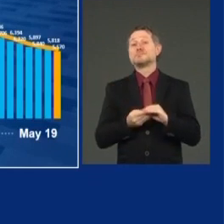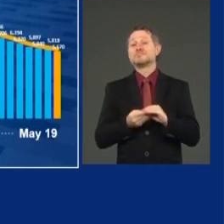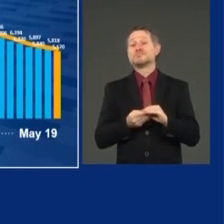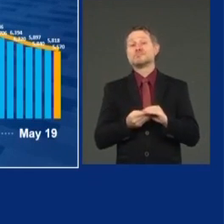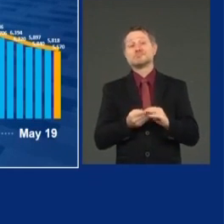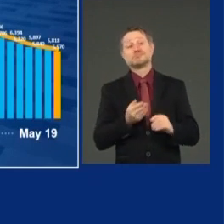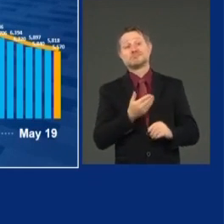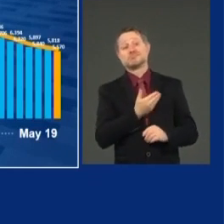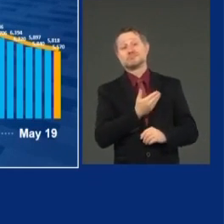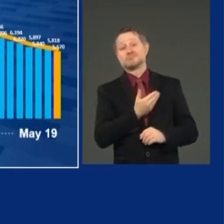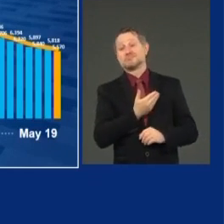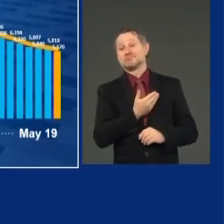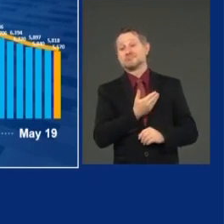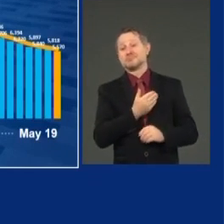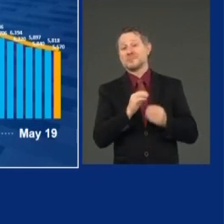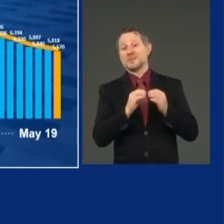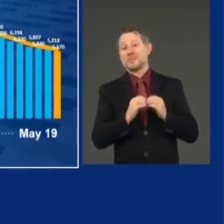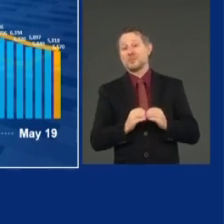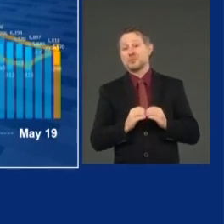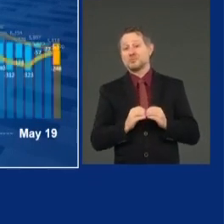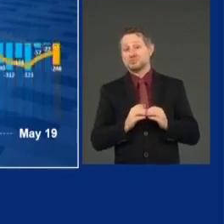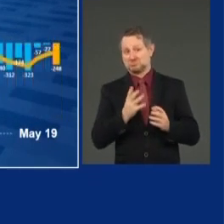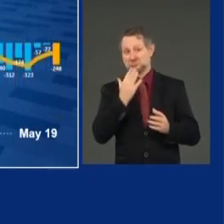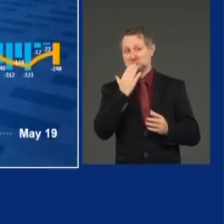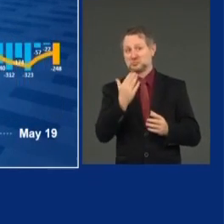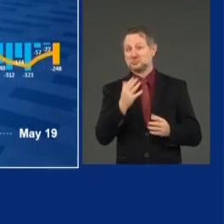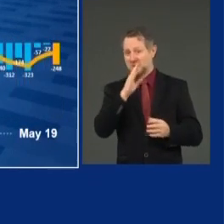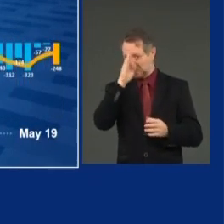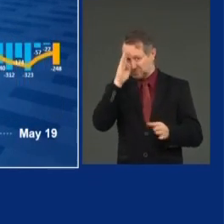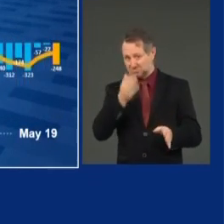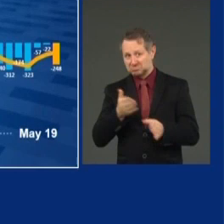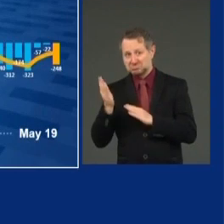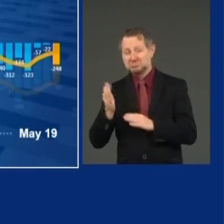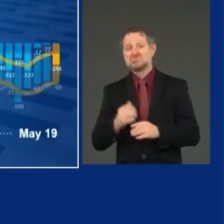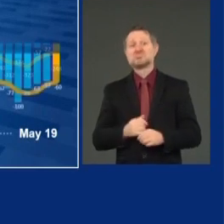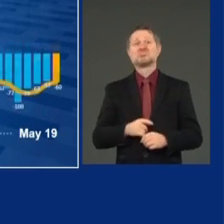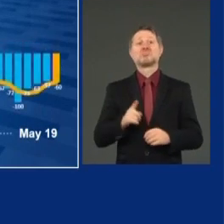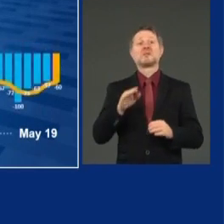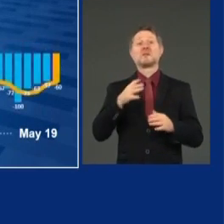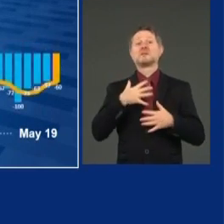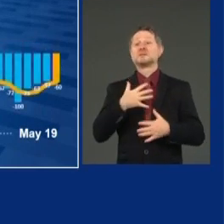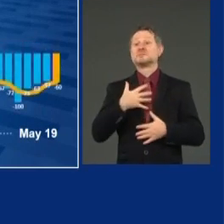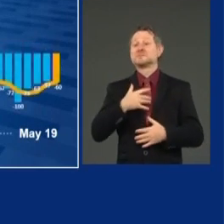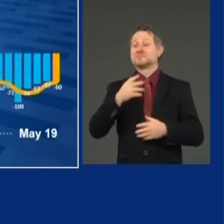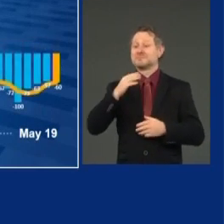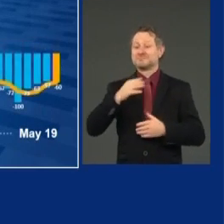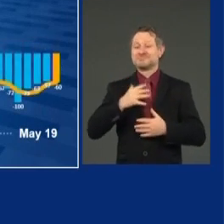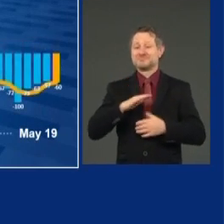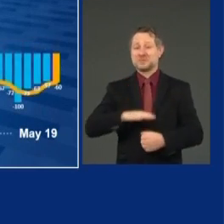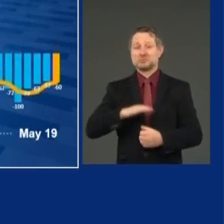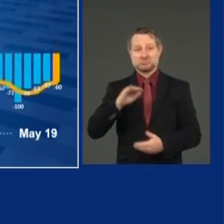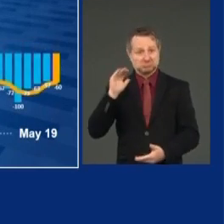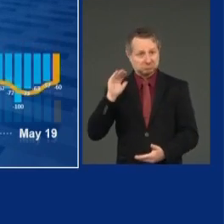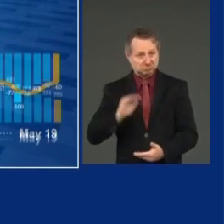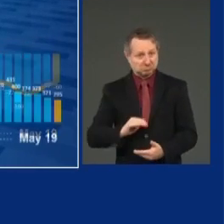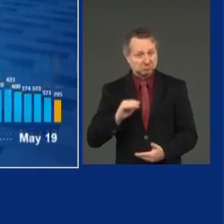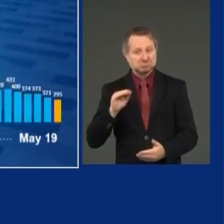SOMEBODY, LET THEM GO, THEY WILL RETURN, IF THEY DON'T RETURN IT WAS NEVER MEANT TO BE, WORDS TO THAT EFFECT.